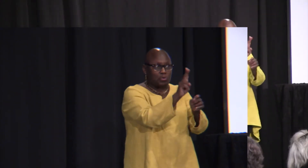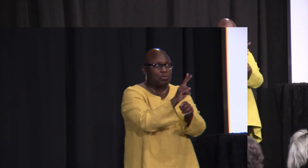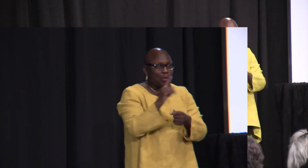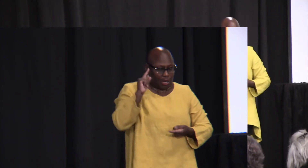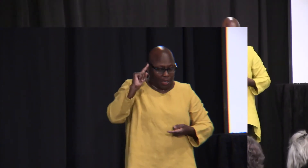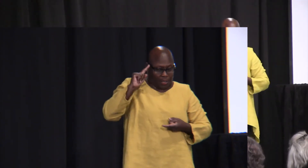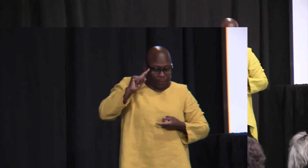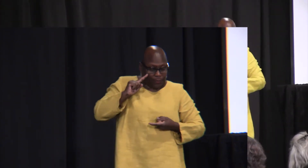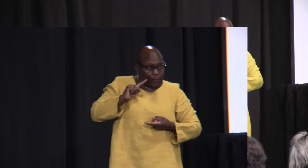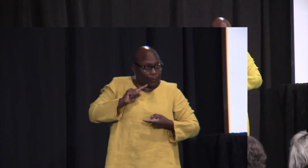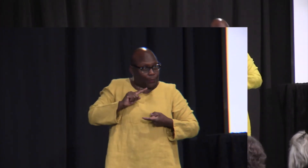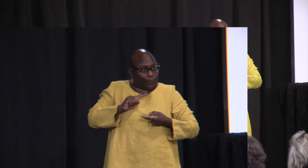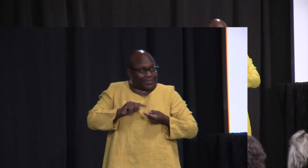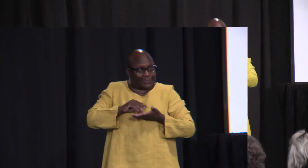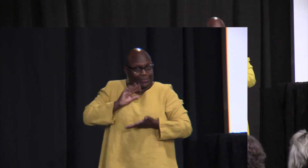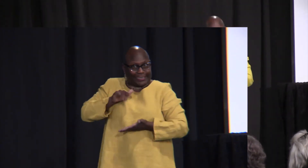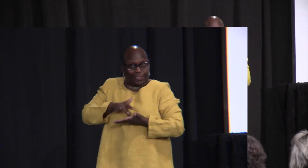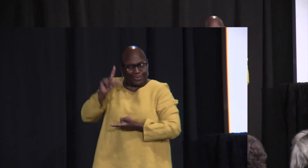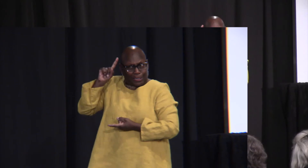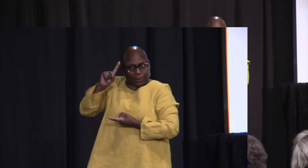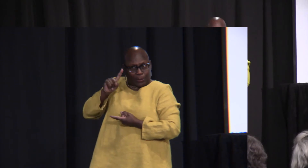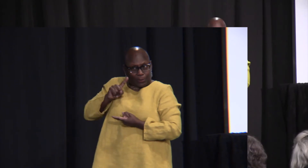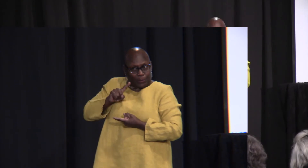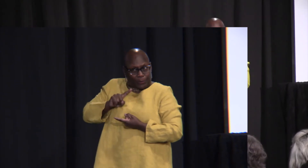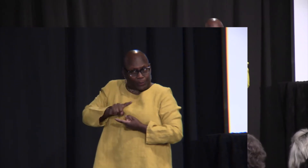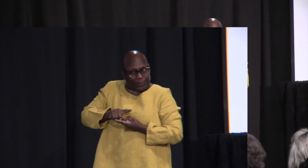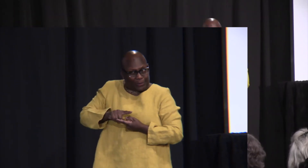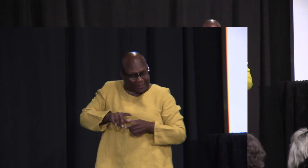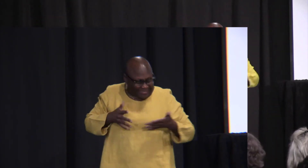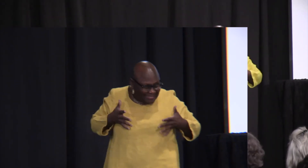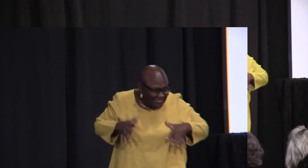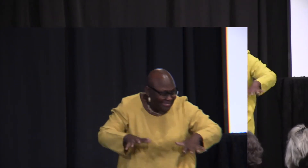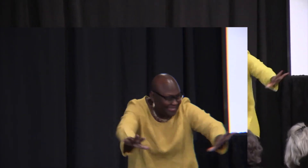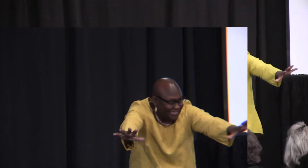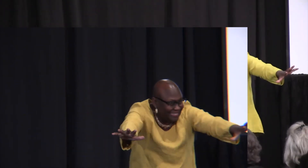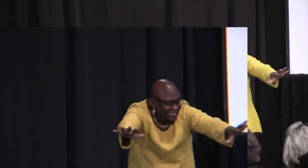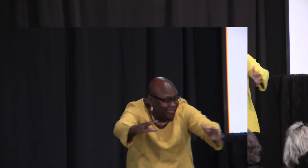assignments with teachers moving from group to group.